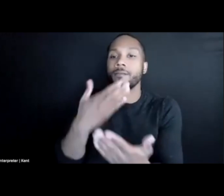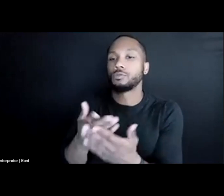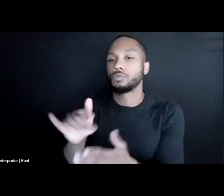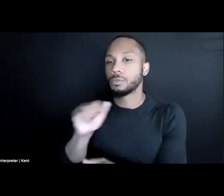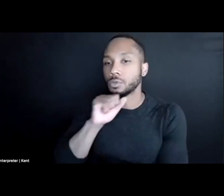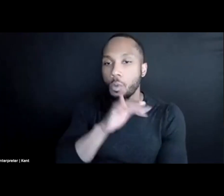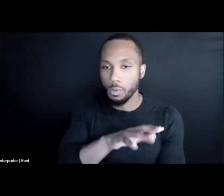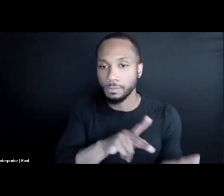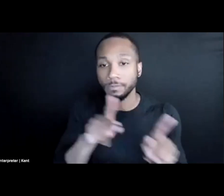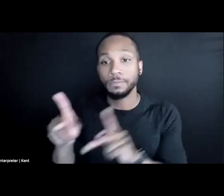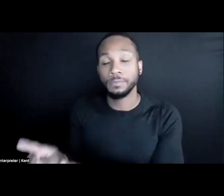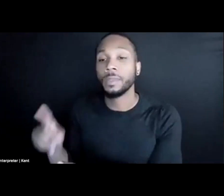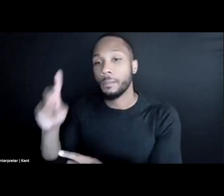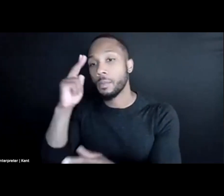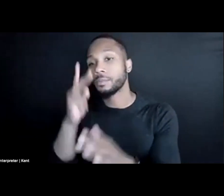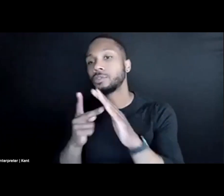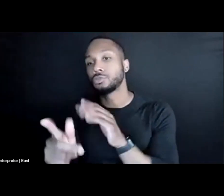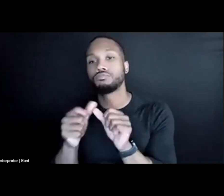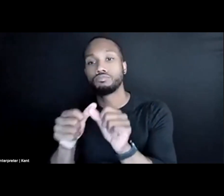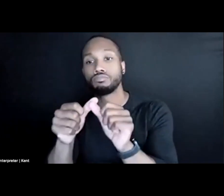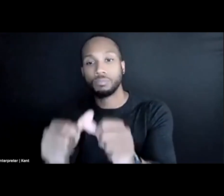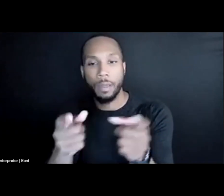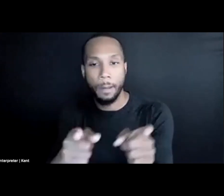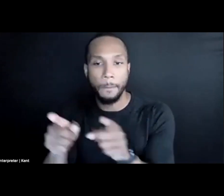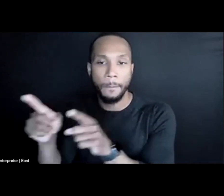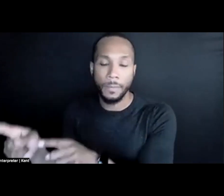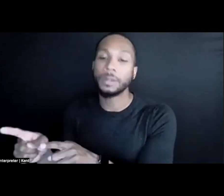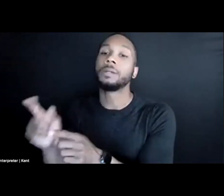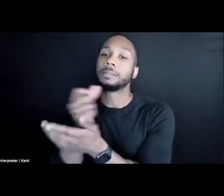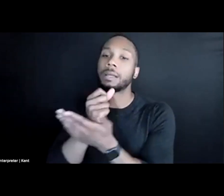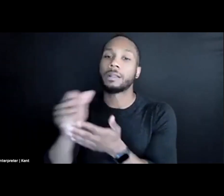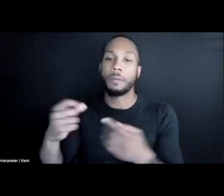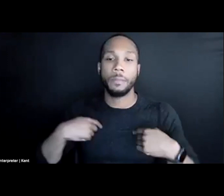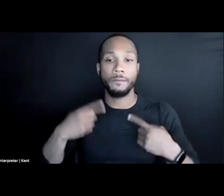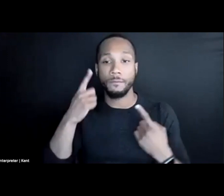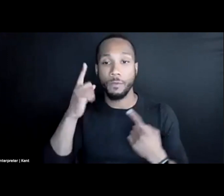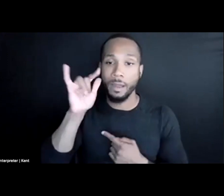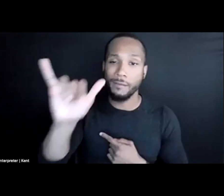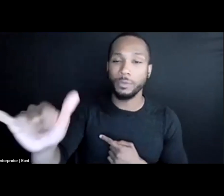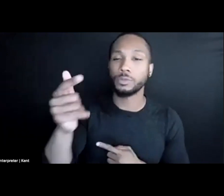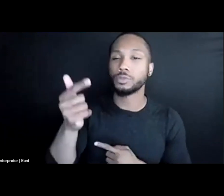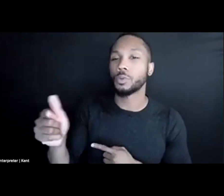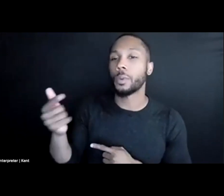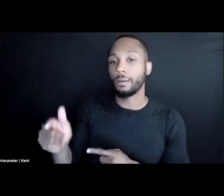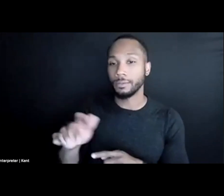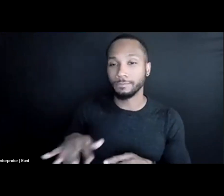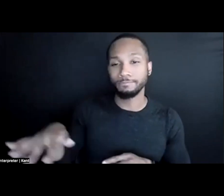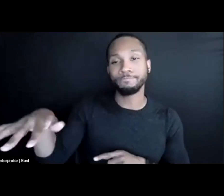The premonition continued its course Sanctify me forever On a green shroud Sanctify me forever